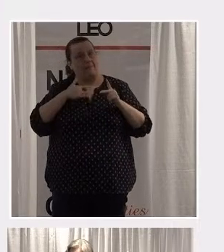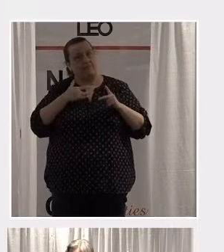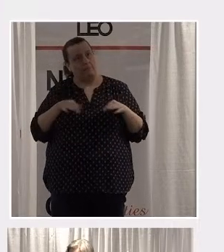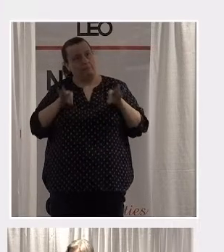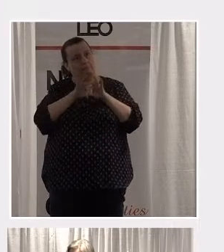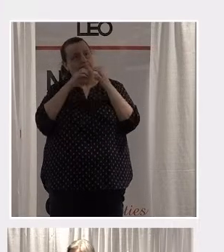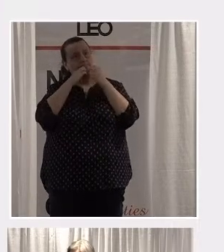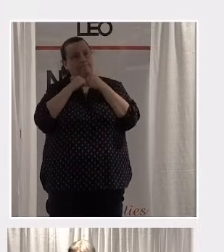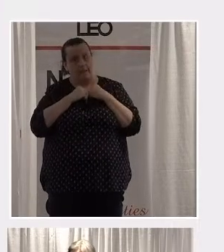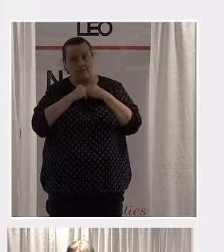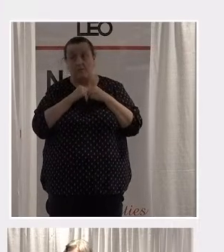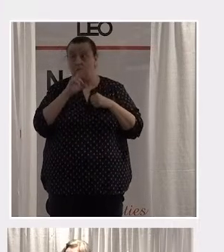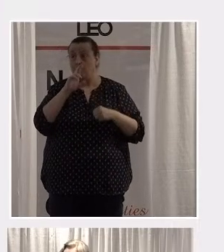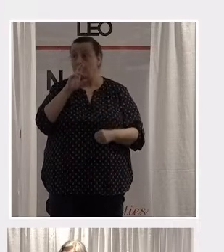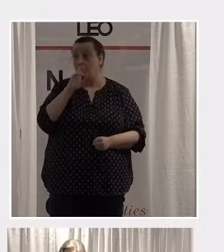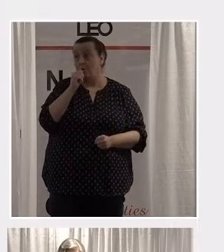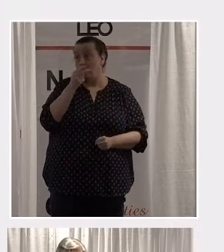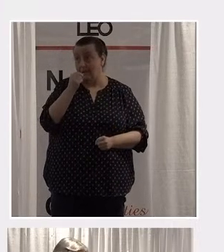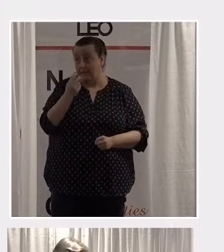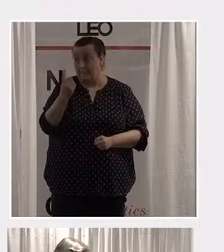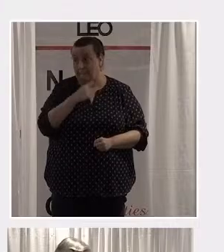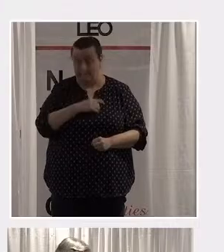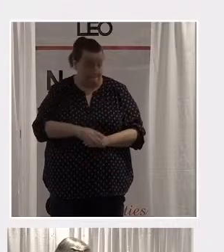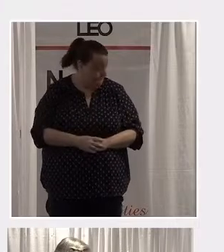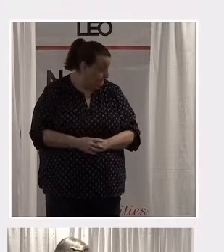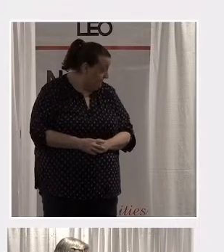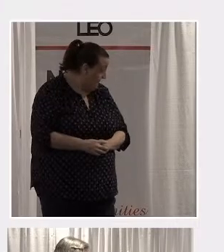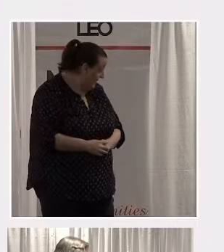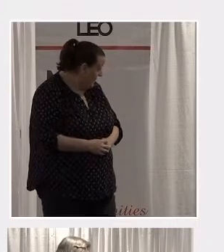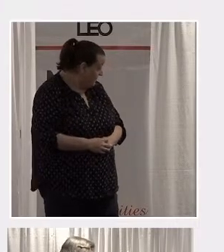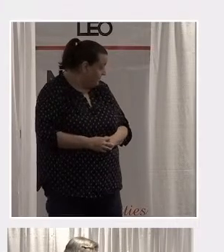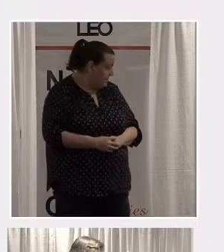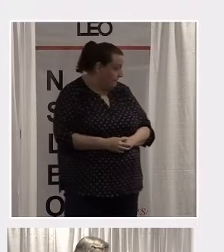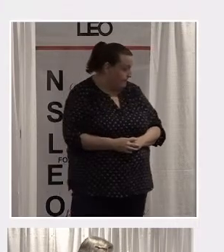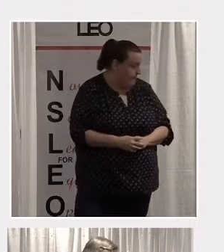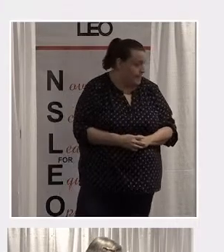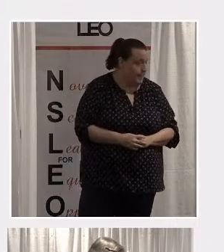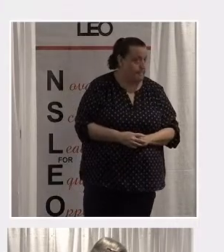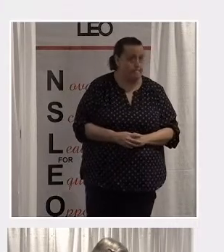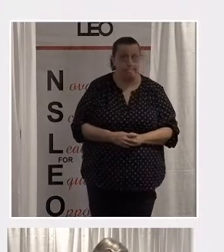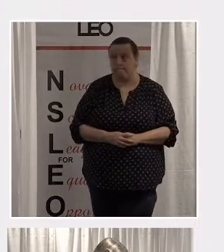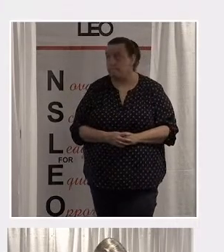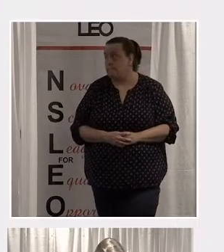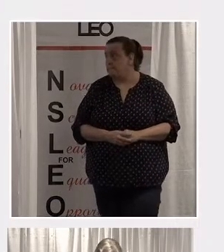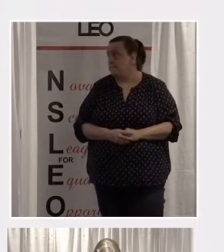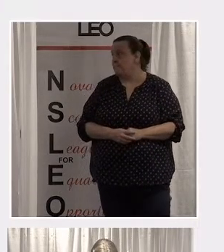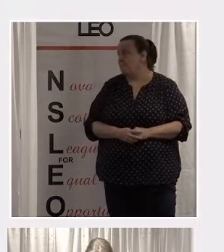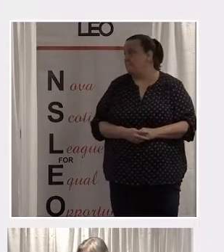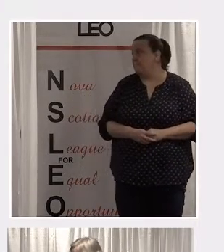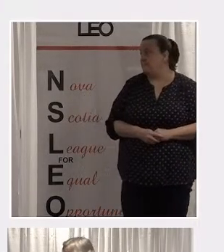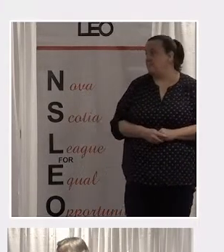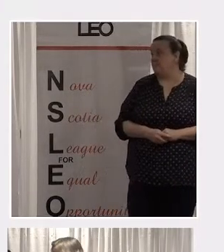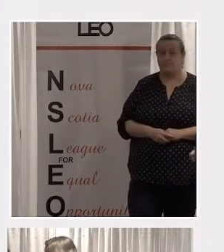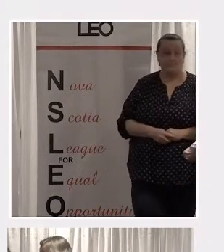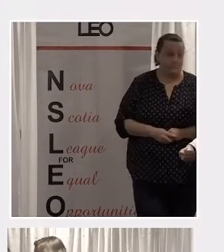SO, ROHAN, IF YOU WOULD LIKE TO COME UP AND JOIN US.